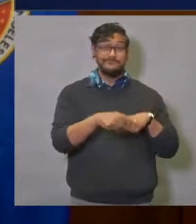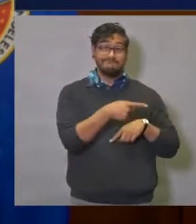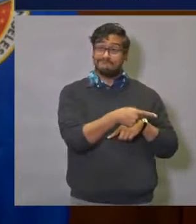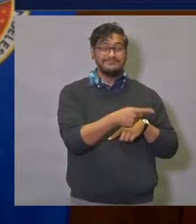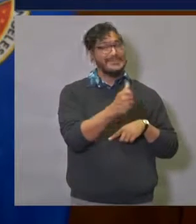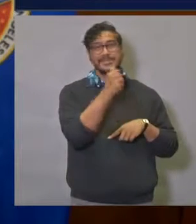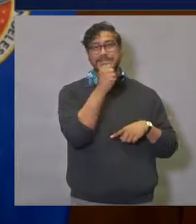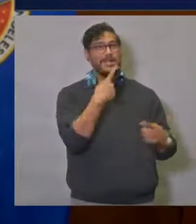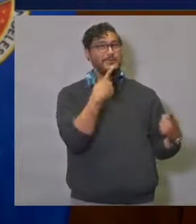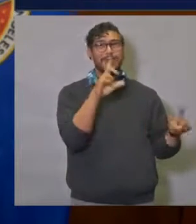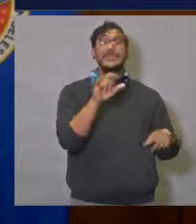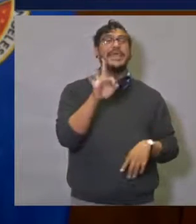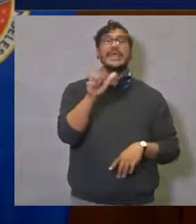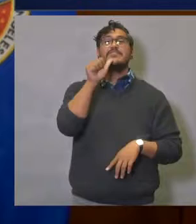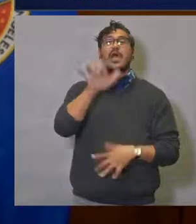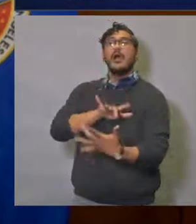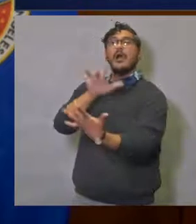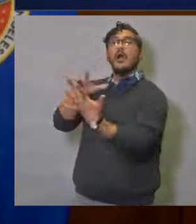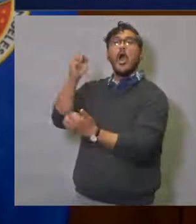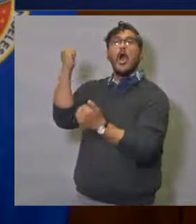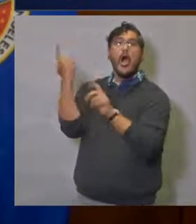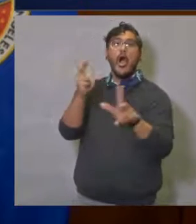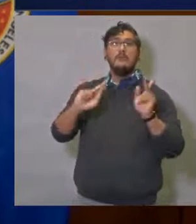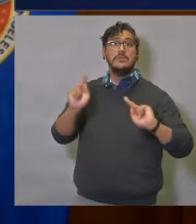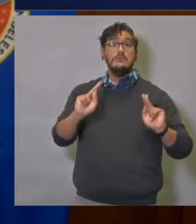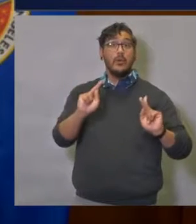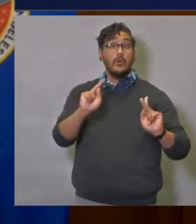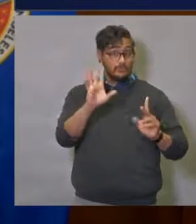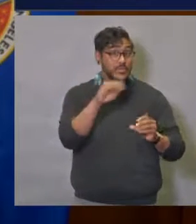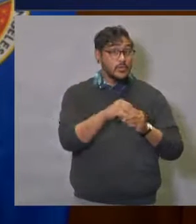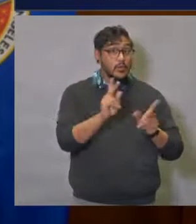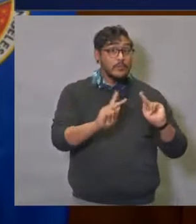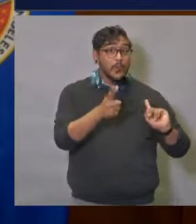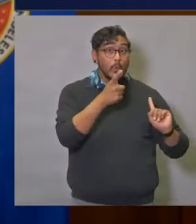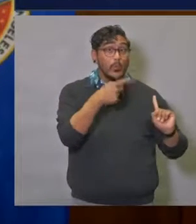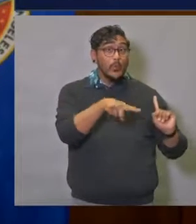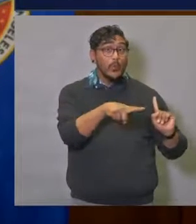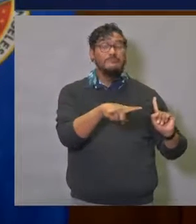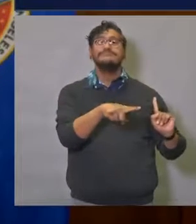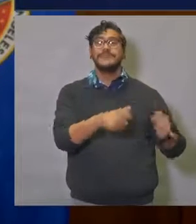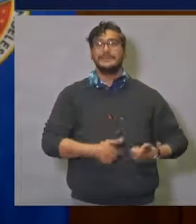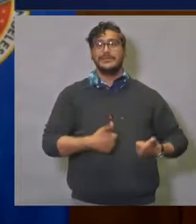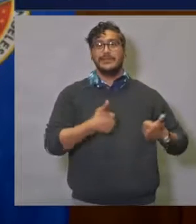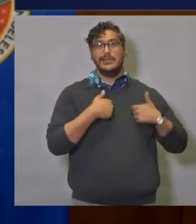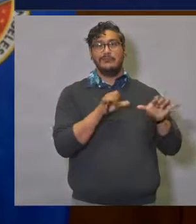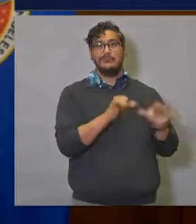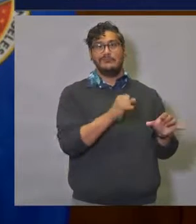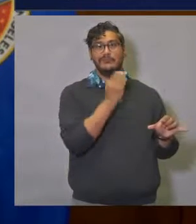ONE THAT WILL BE COMING SOON.THE TRULY EQUITABLE THE DIDN'T REACH